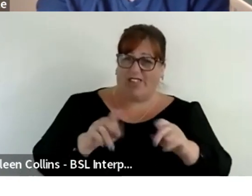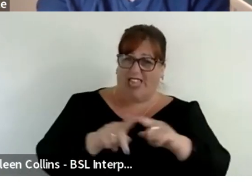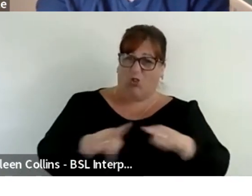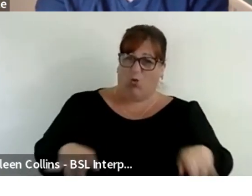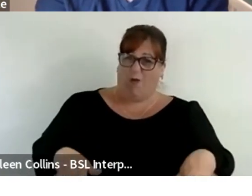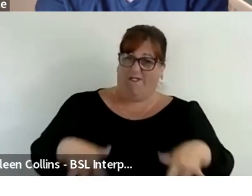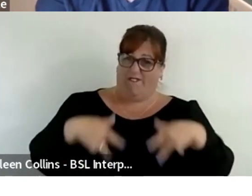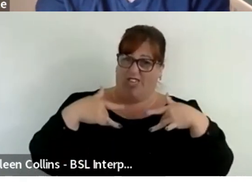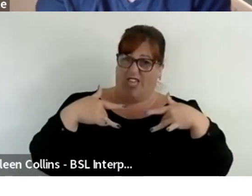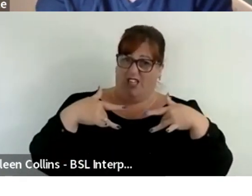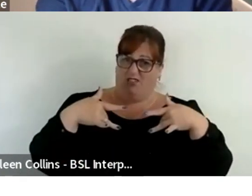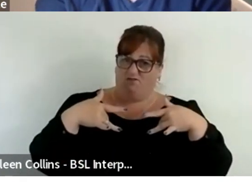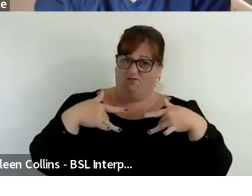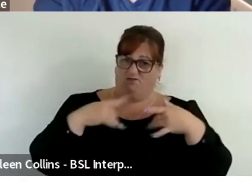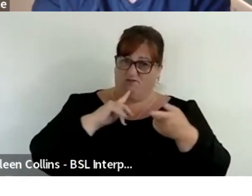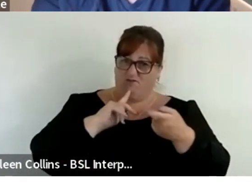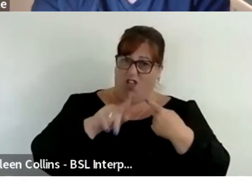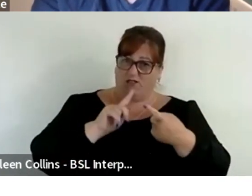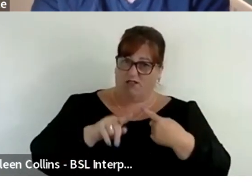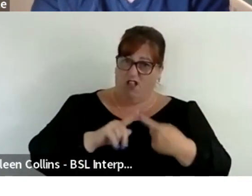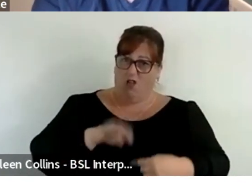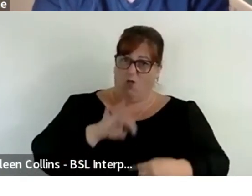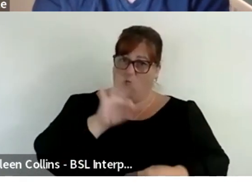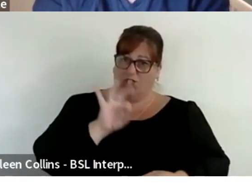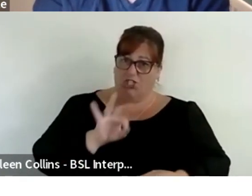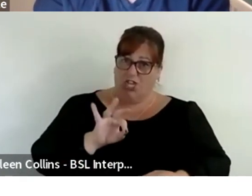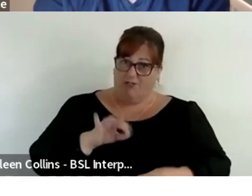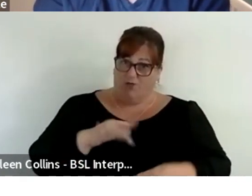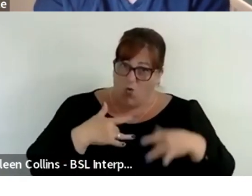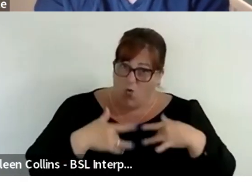We look forward to seeing you at our next Meet The Employer session.